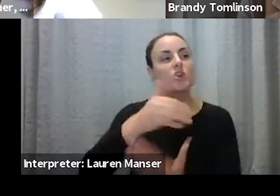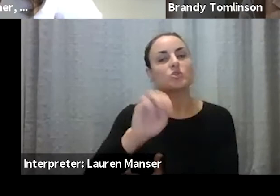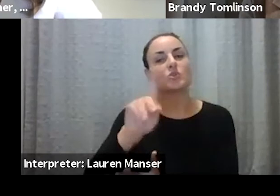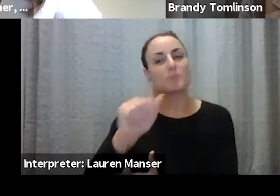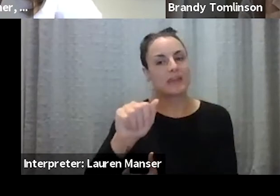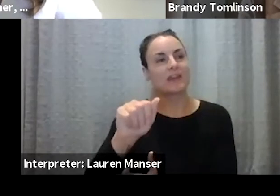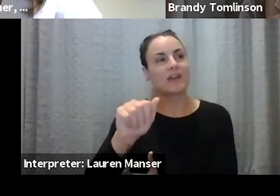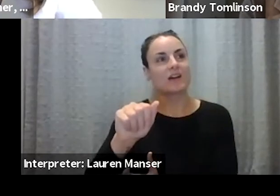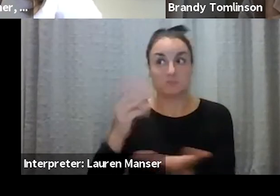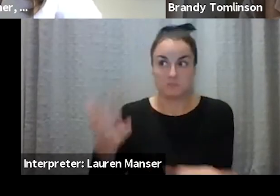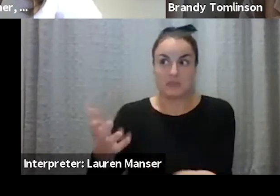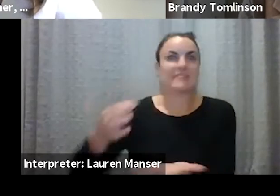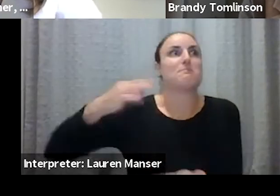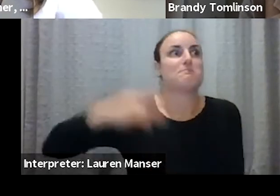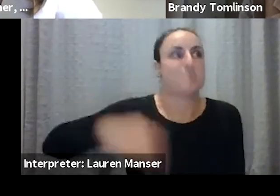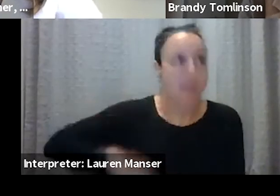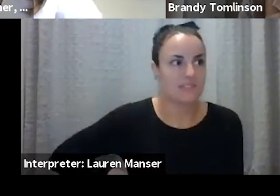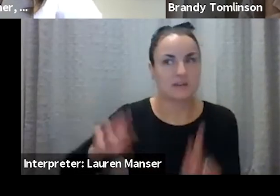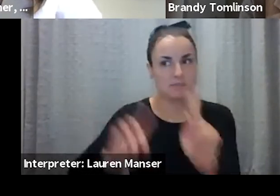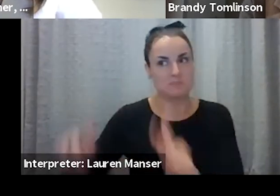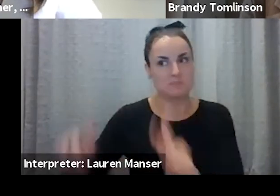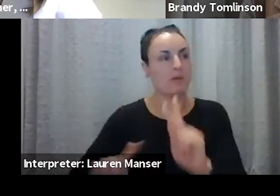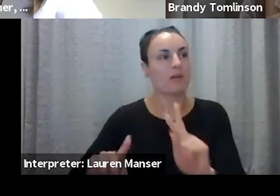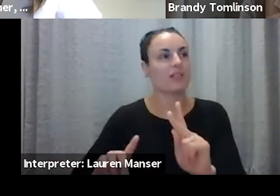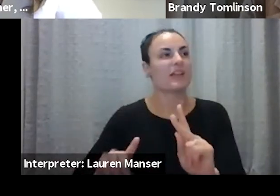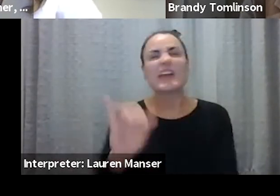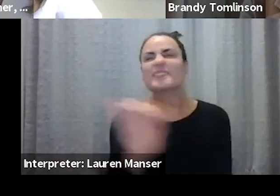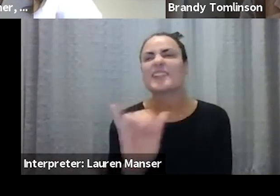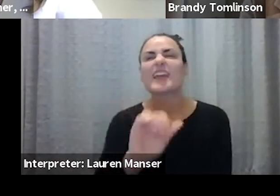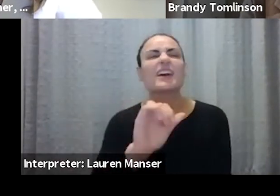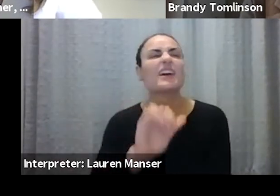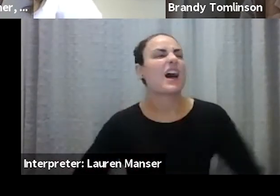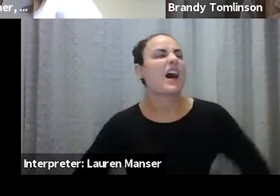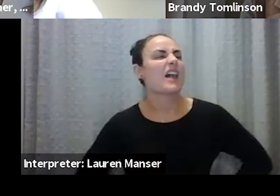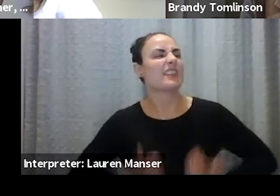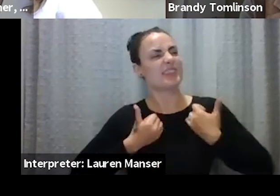And although that that's another very polarizing topic in itself that we talked about a little bit,